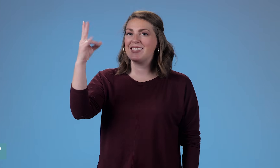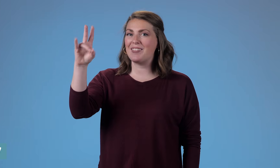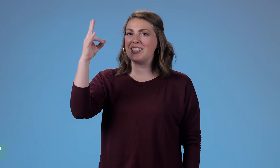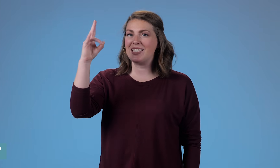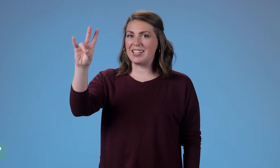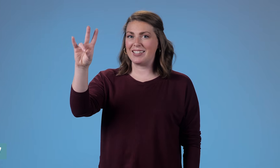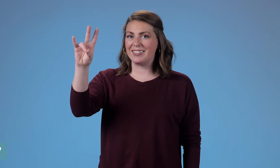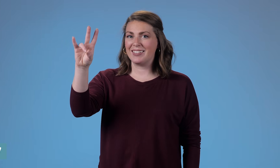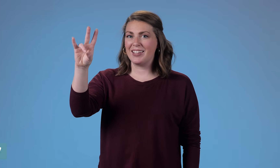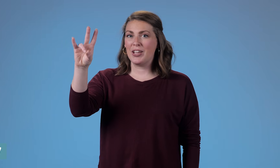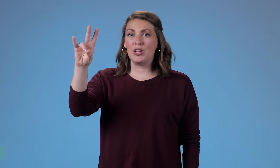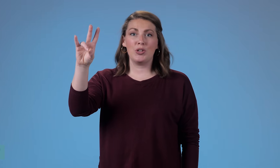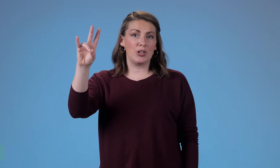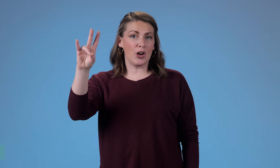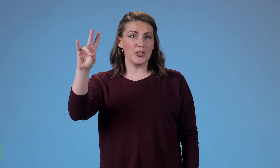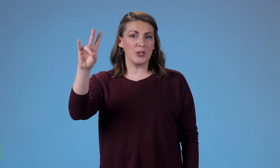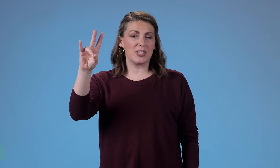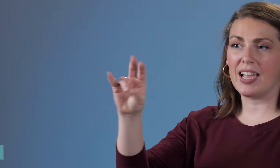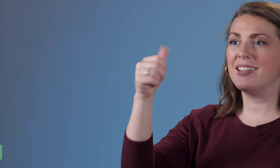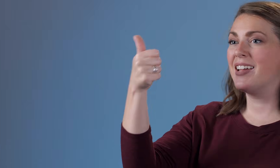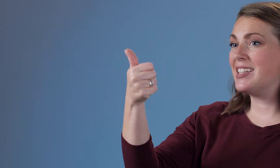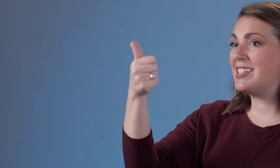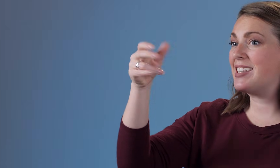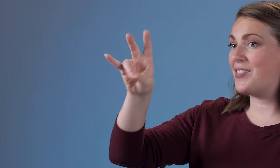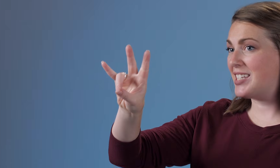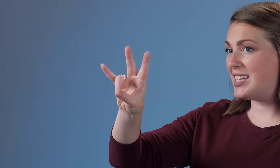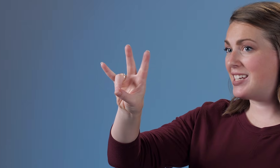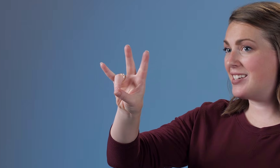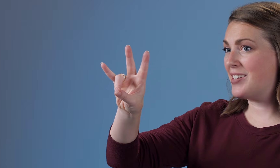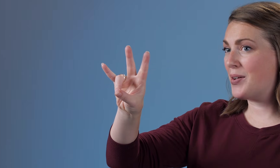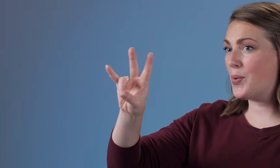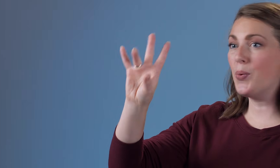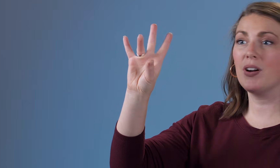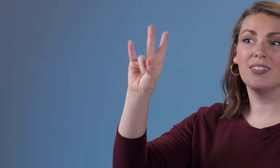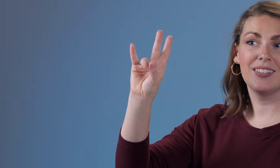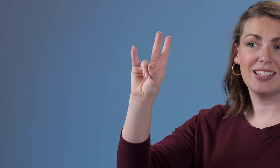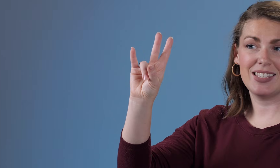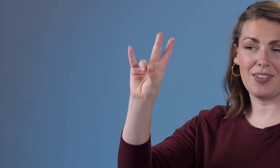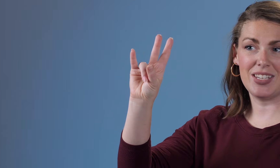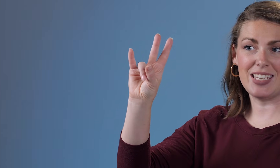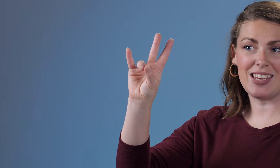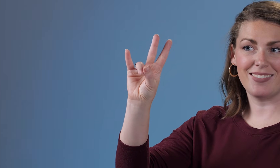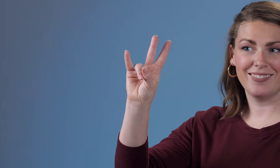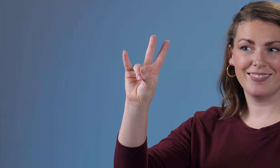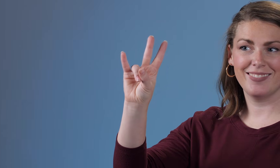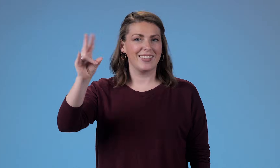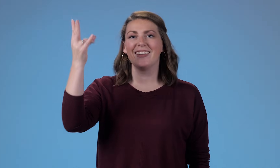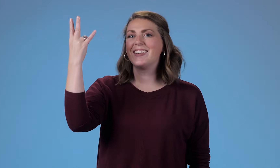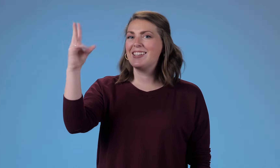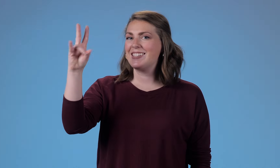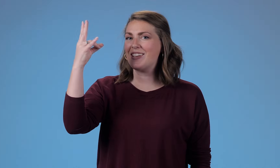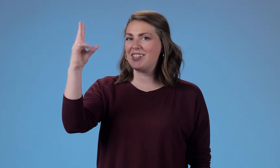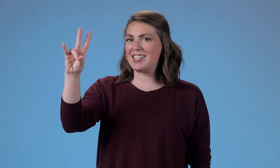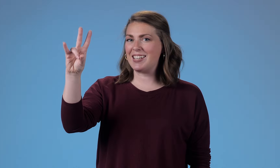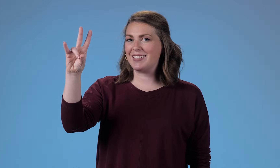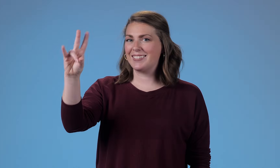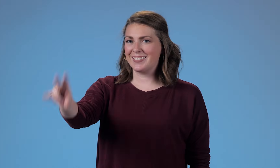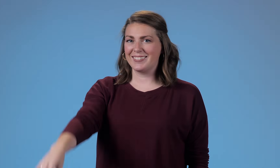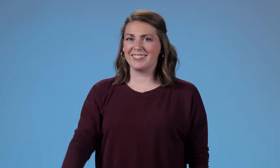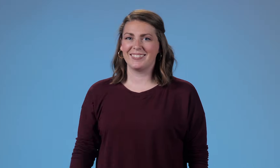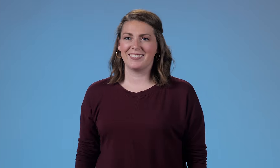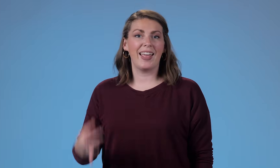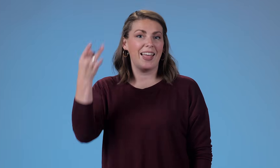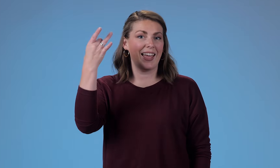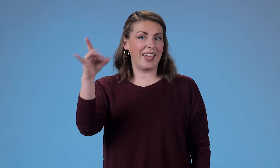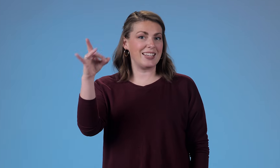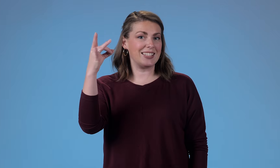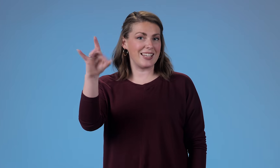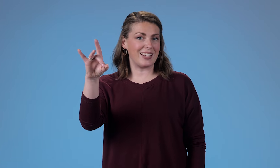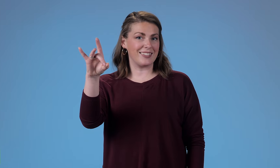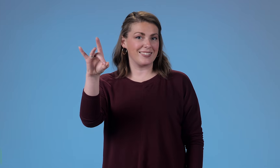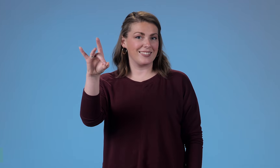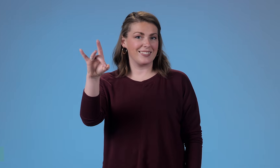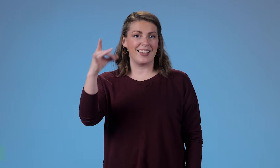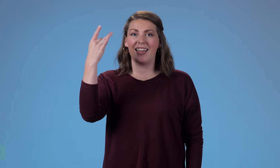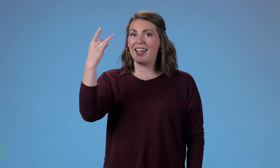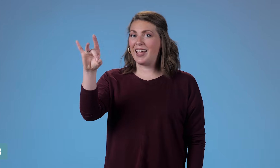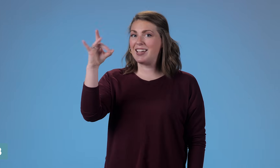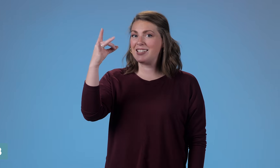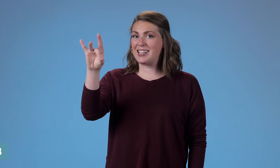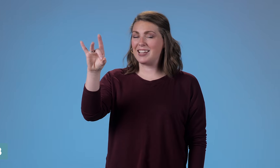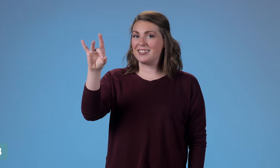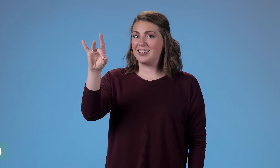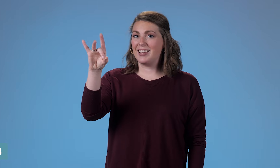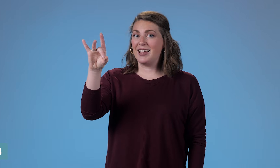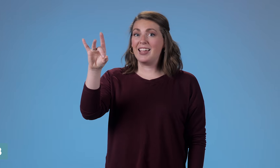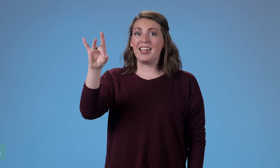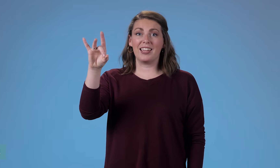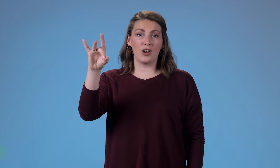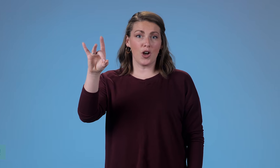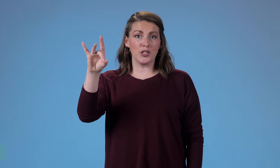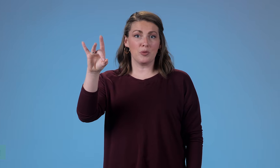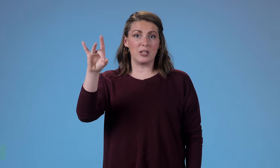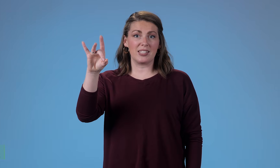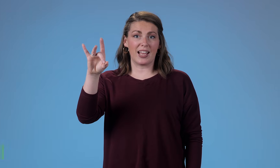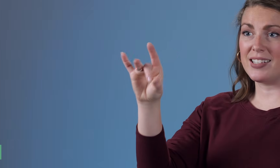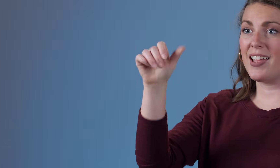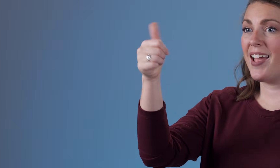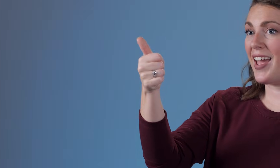seventeen you can also sign 17 or 17, 17. Eighteen, eighteen it can also be signed